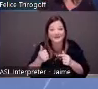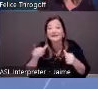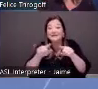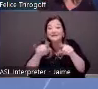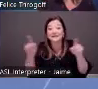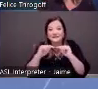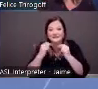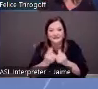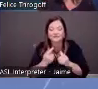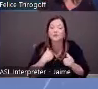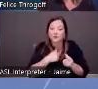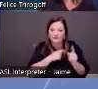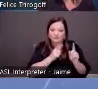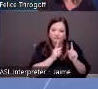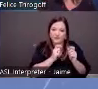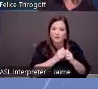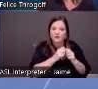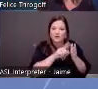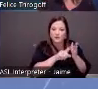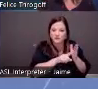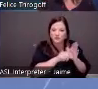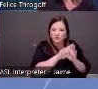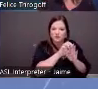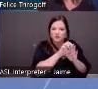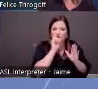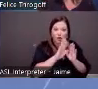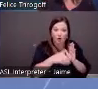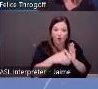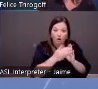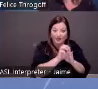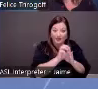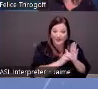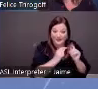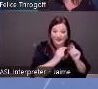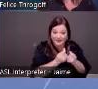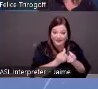with the Research Ethics for All team about maybe doing some sort of publication